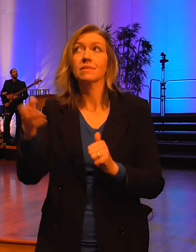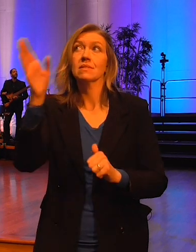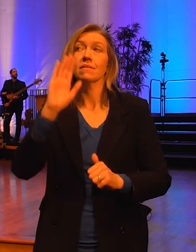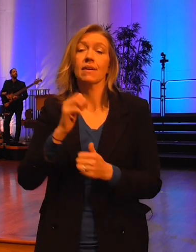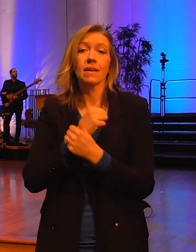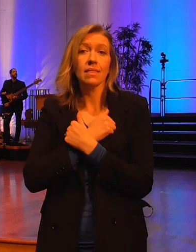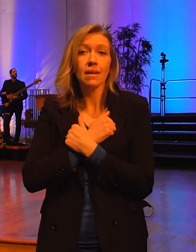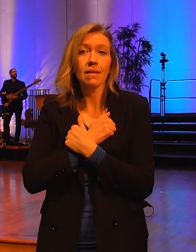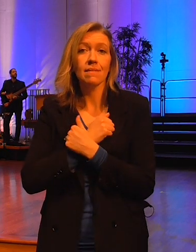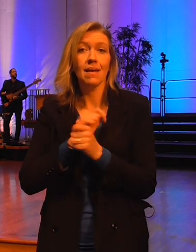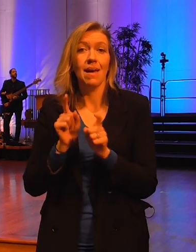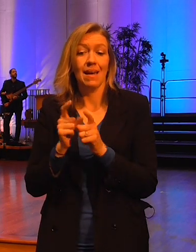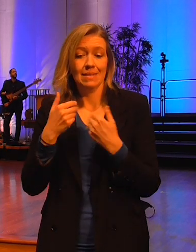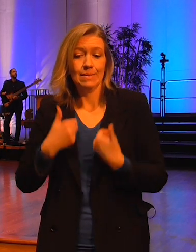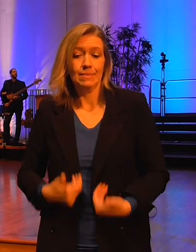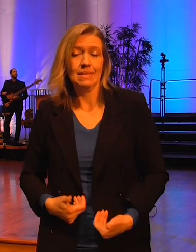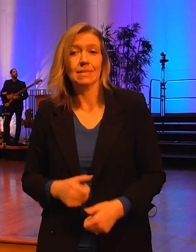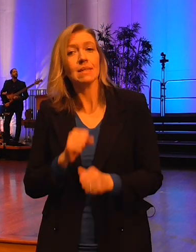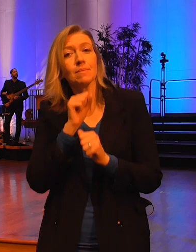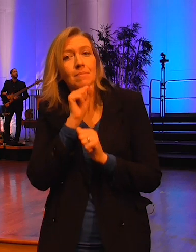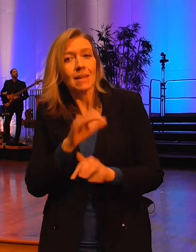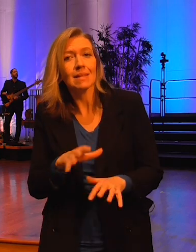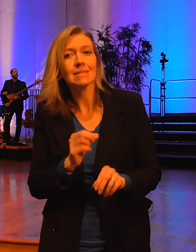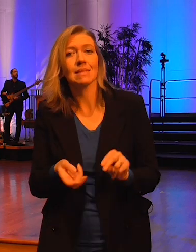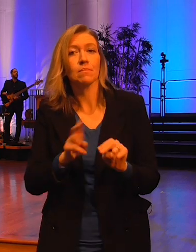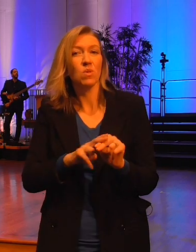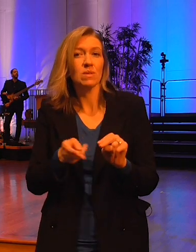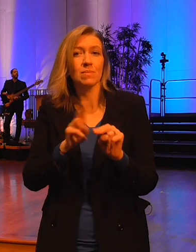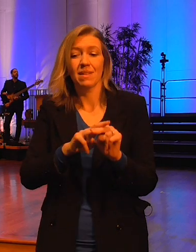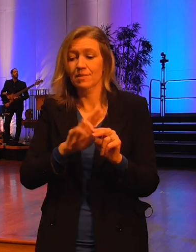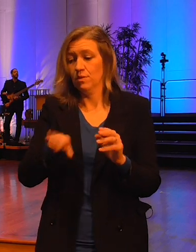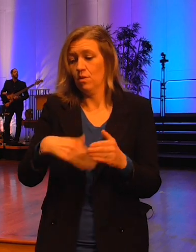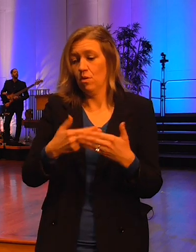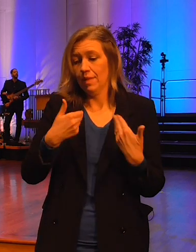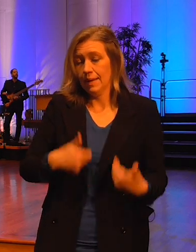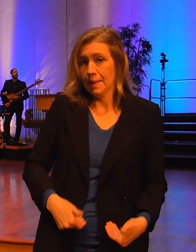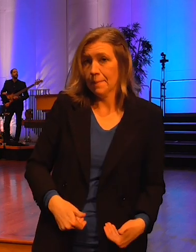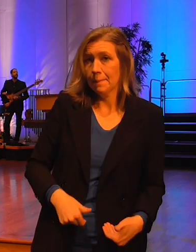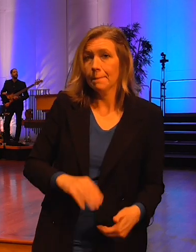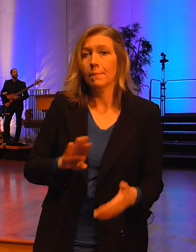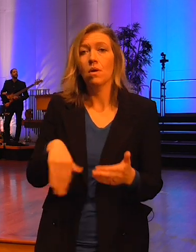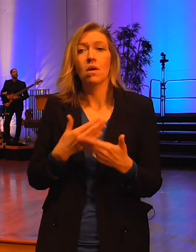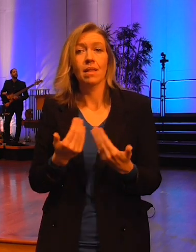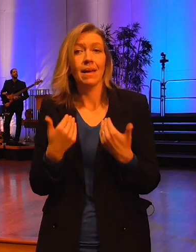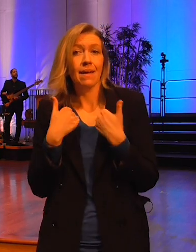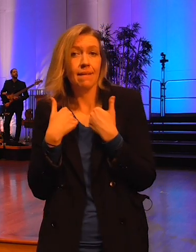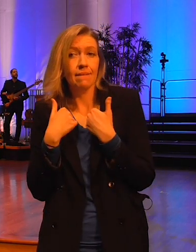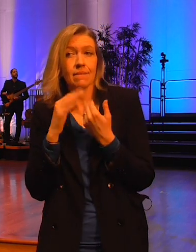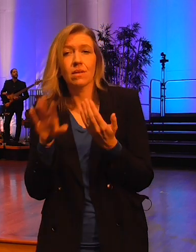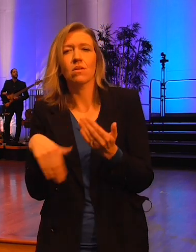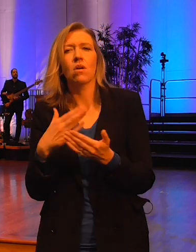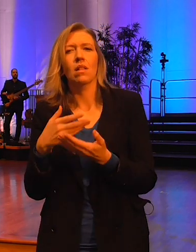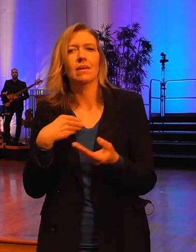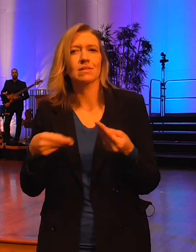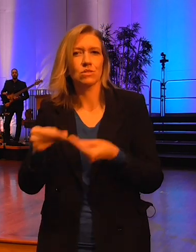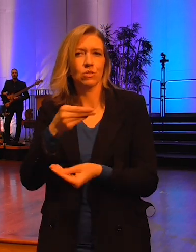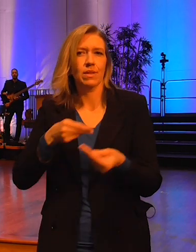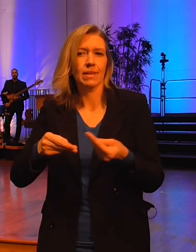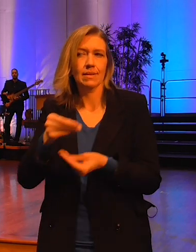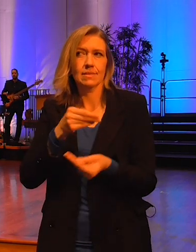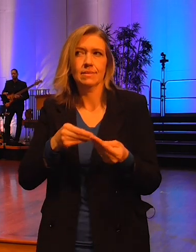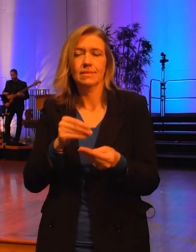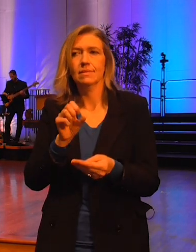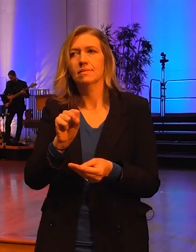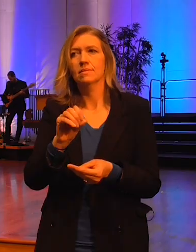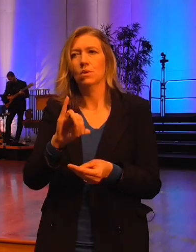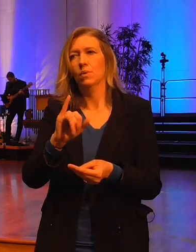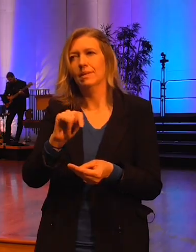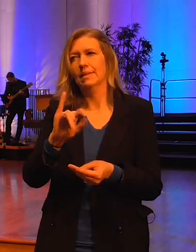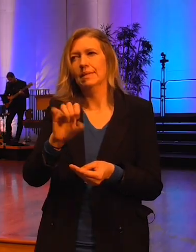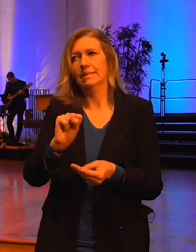me blesses and multiplies all that I am all that I have and all that I circulate and so it is I